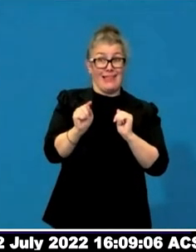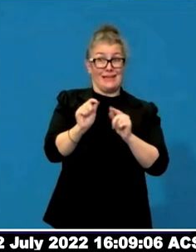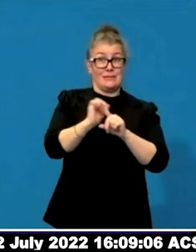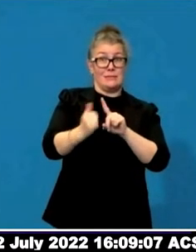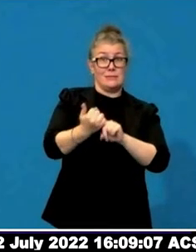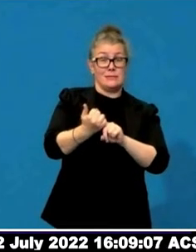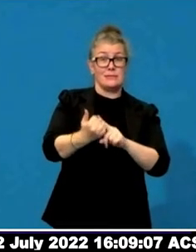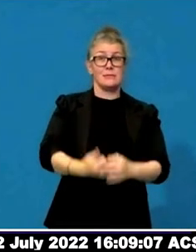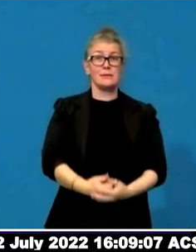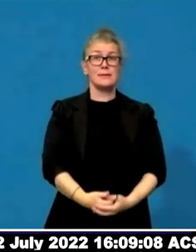You can speak now.